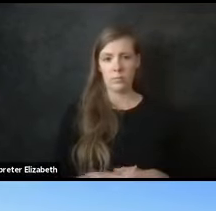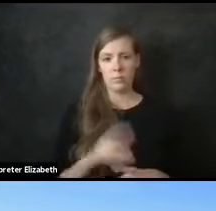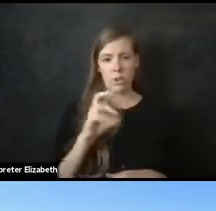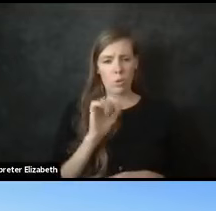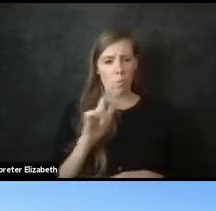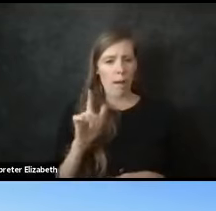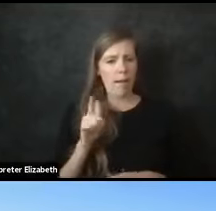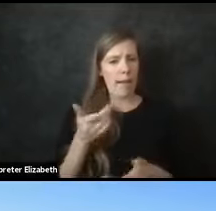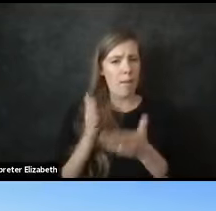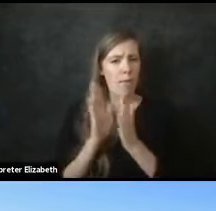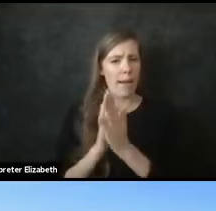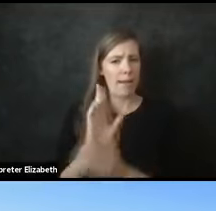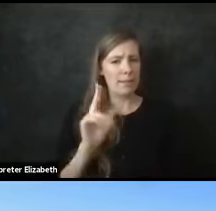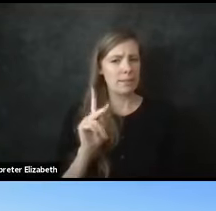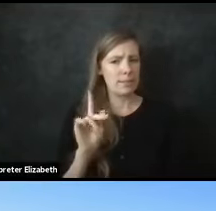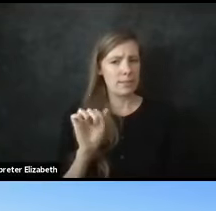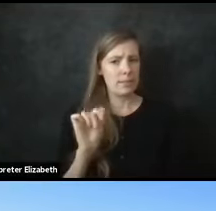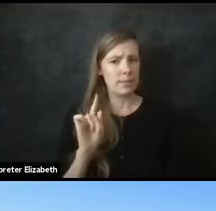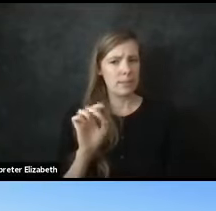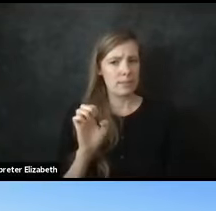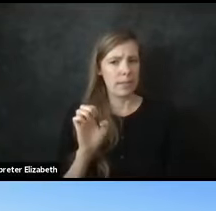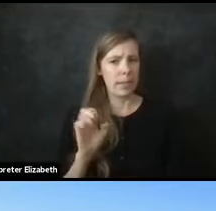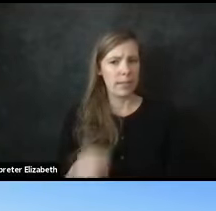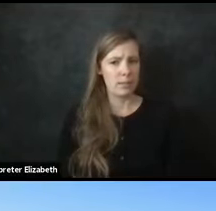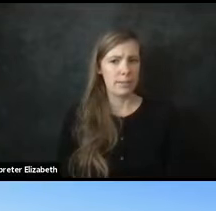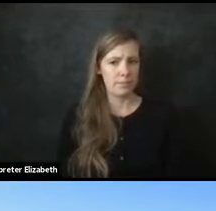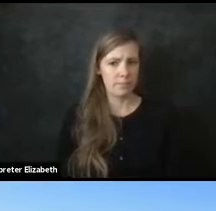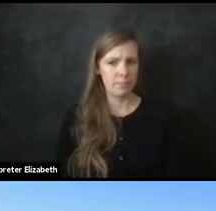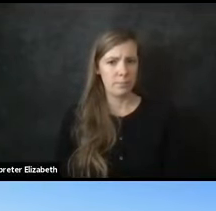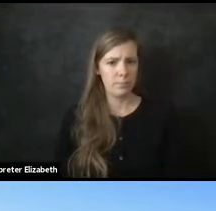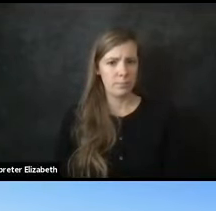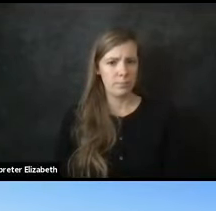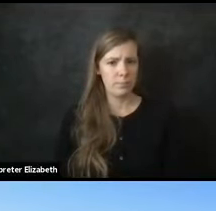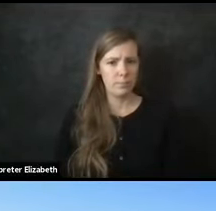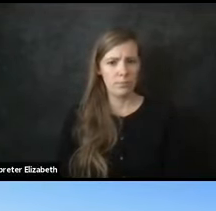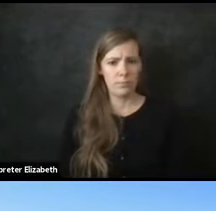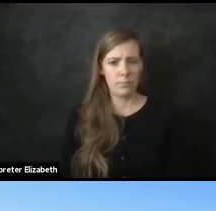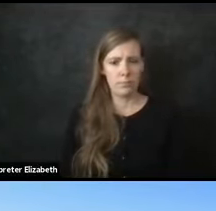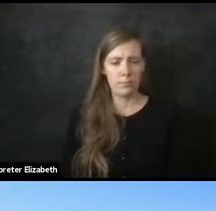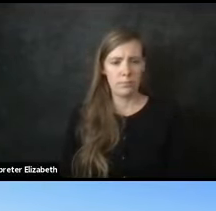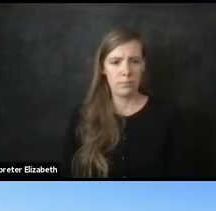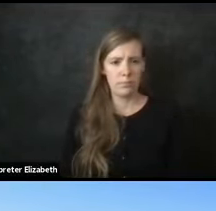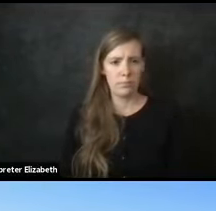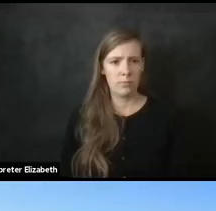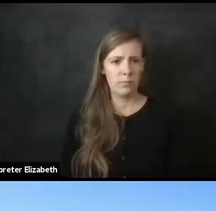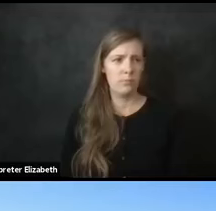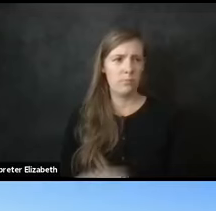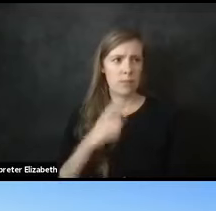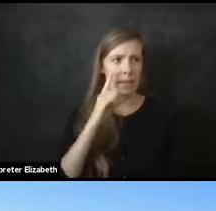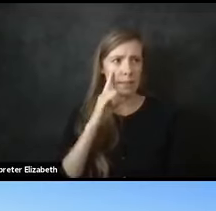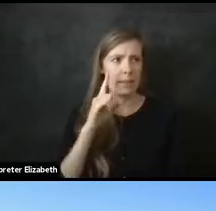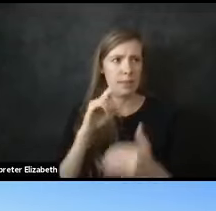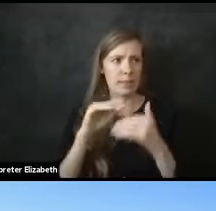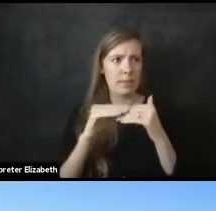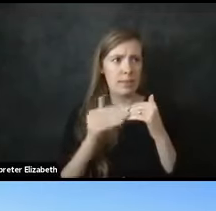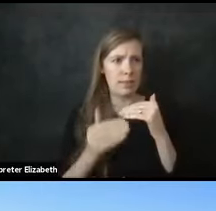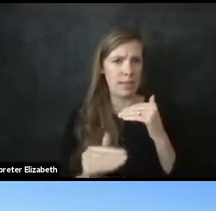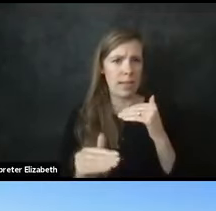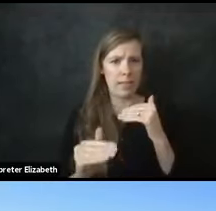I think we are seeing still a decline, a very small but steady decline in cases. Right, Kate.